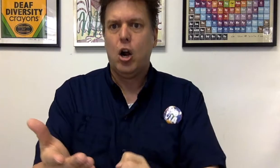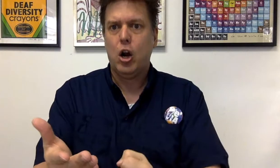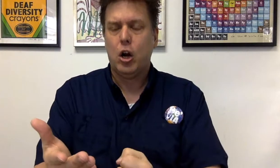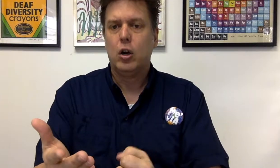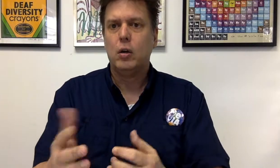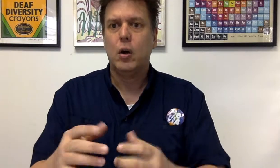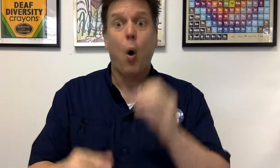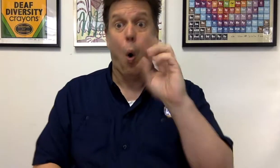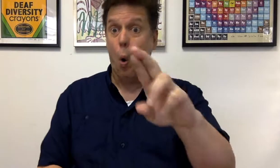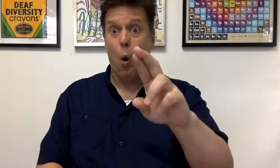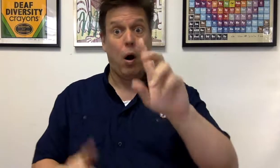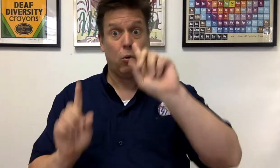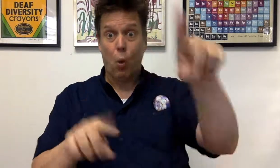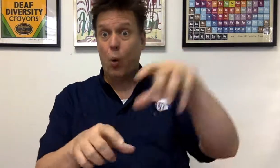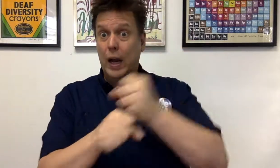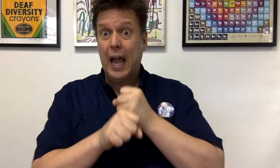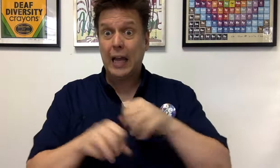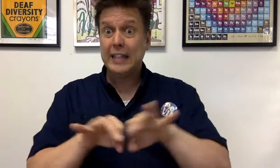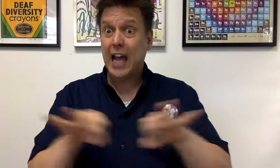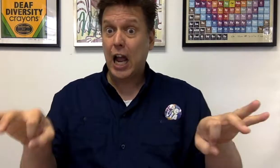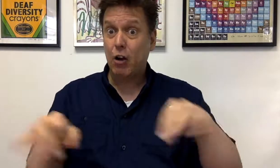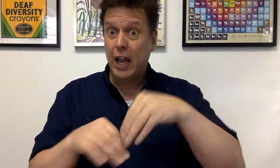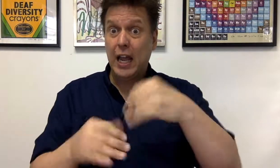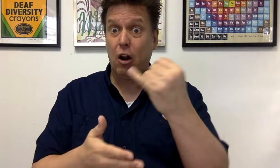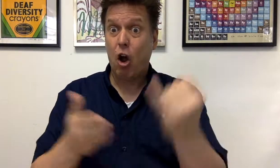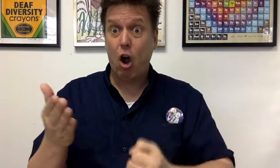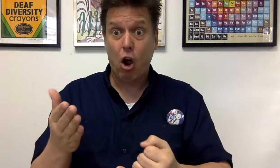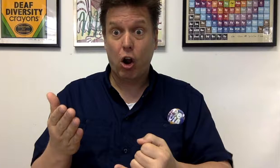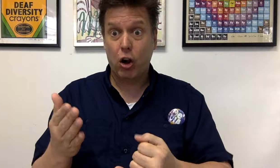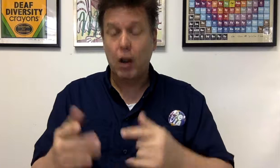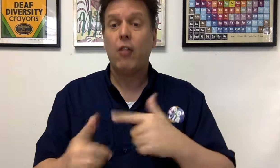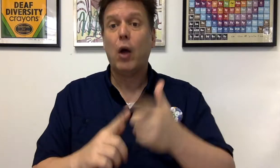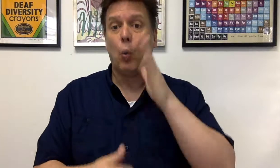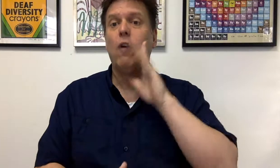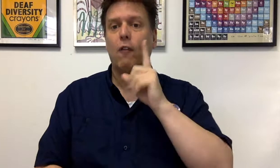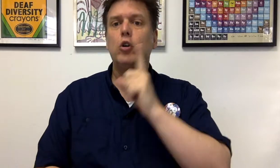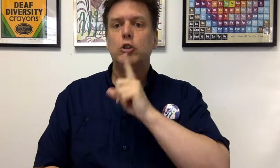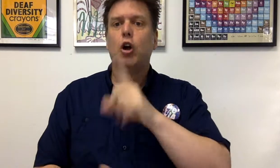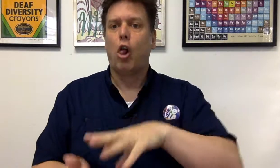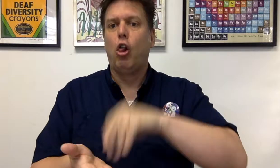was recognized as art. Or for yourself go get a degree in art and then, for sure